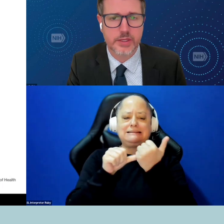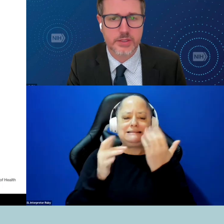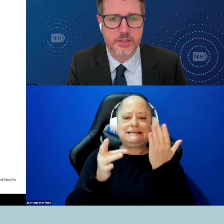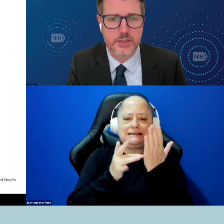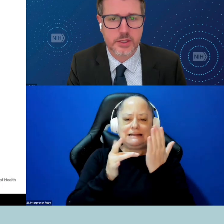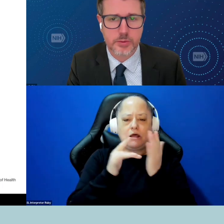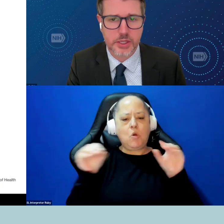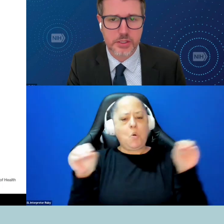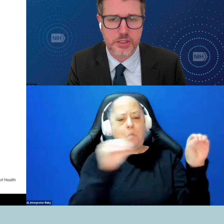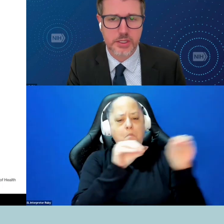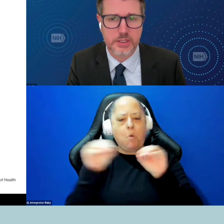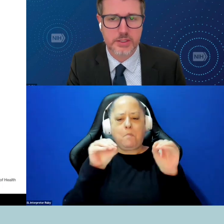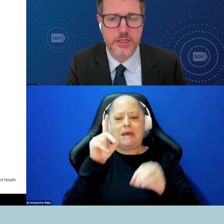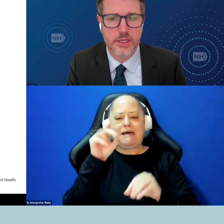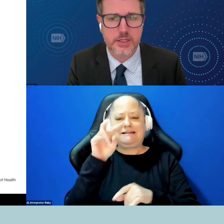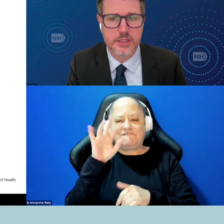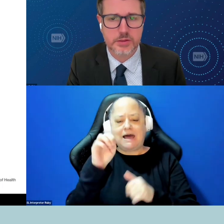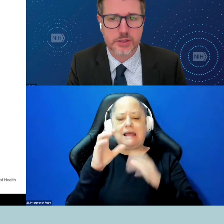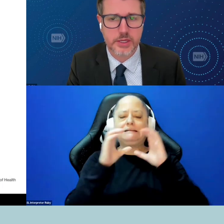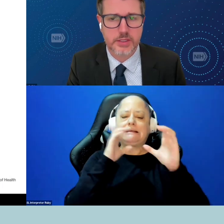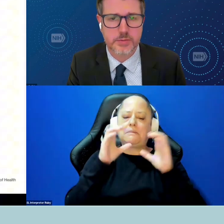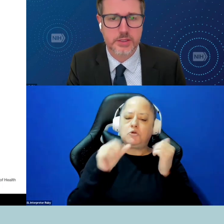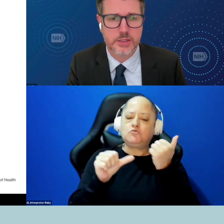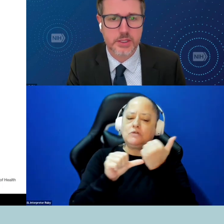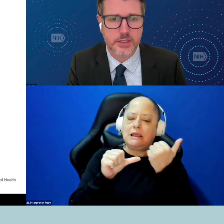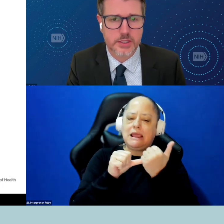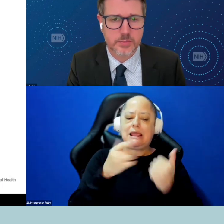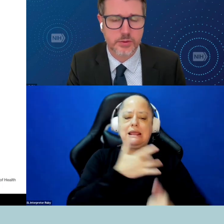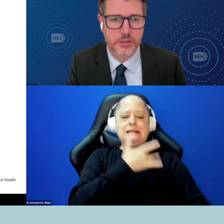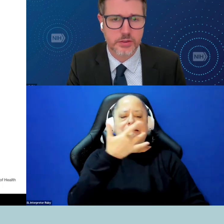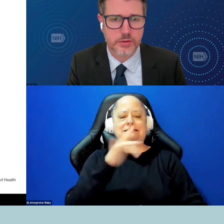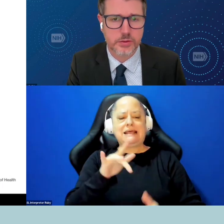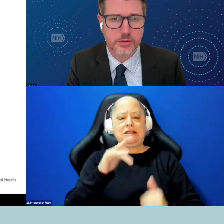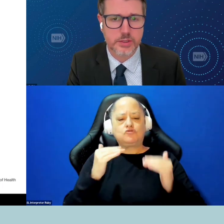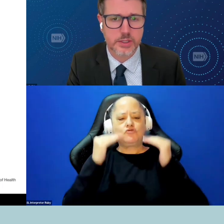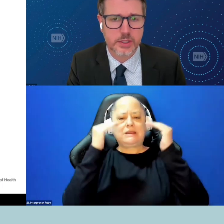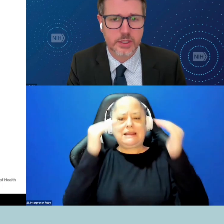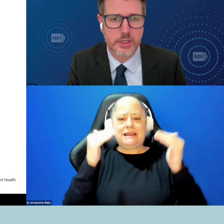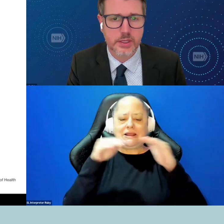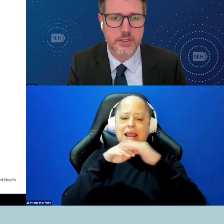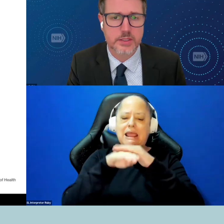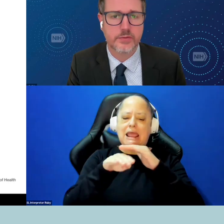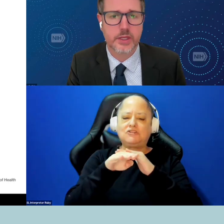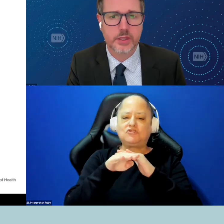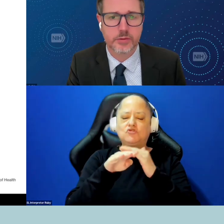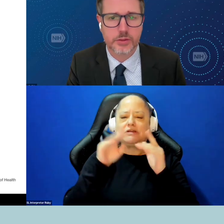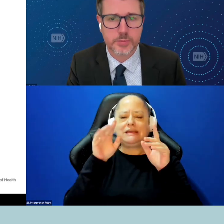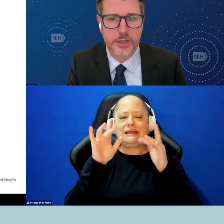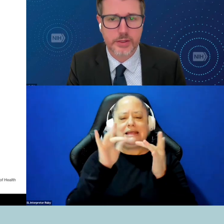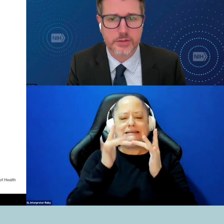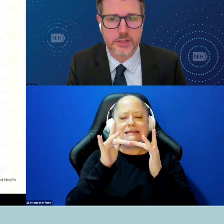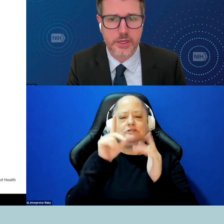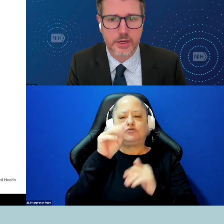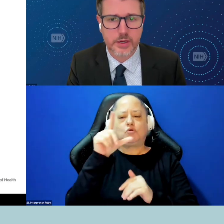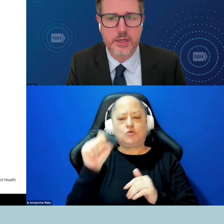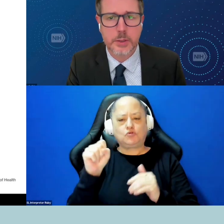devices, communication aids, sensory enhancements, and accessible digital tools, can significantly reduce barriers to care